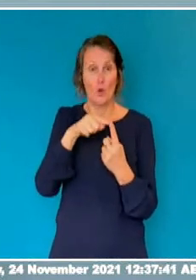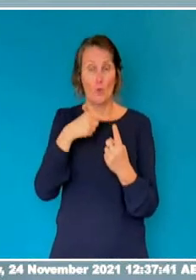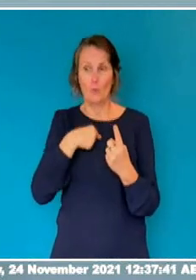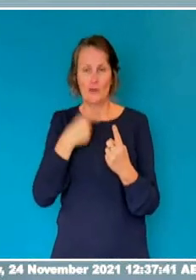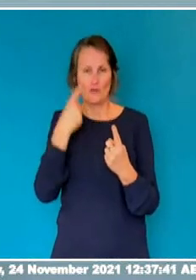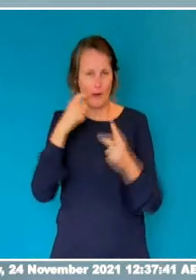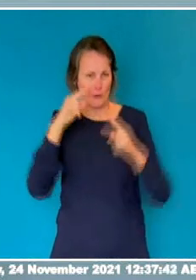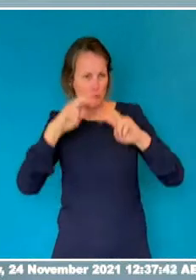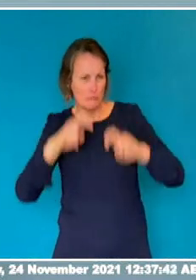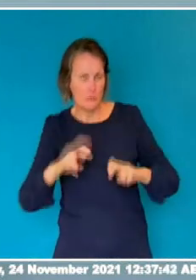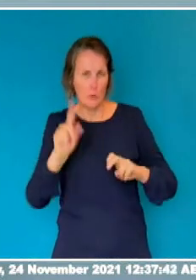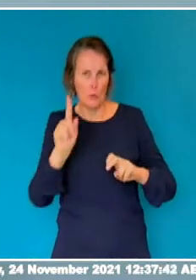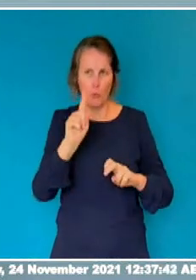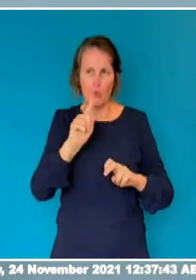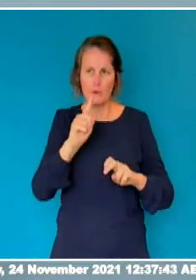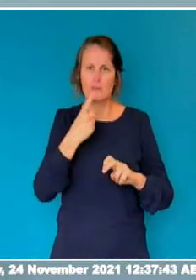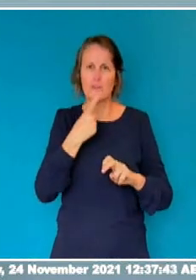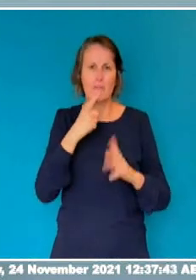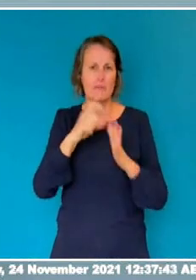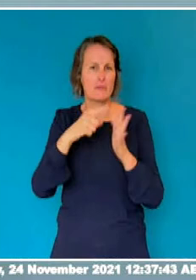and should be capturing to help us.